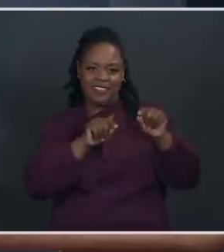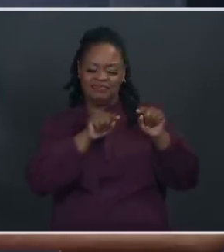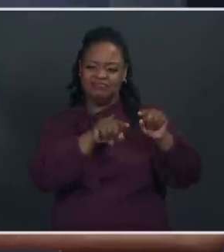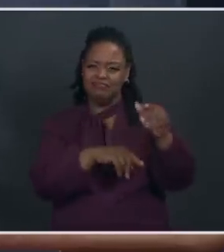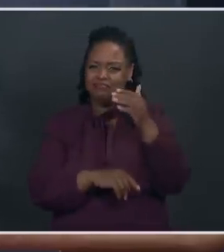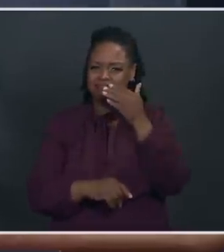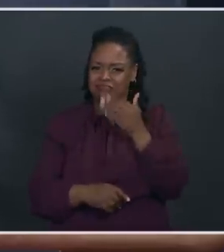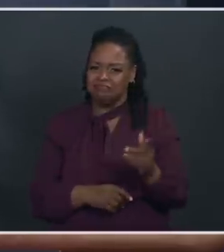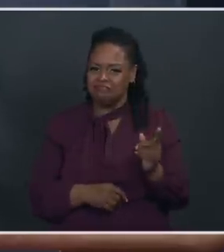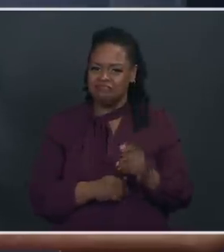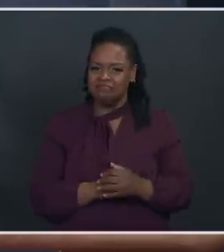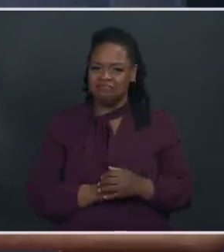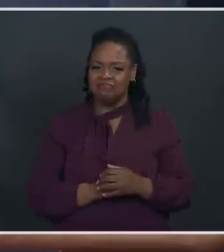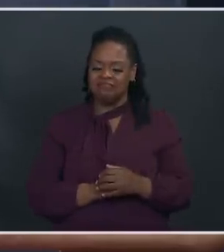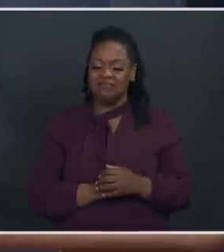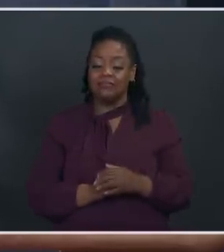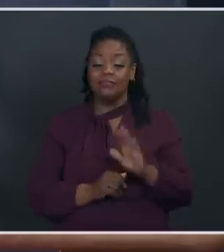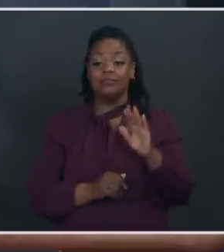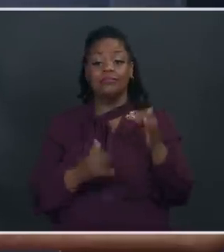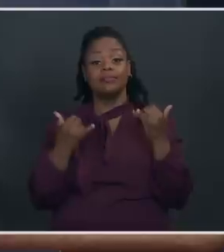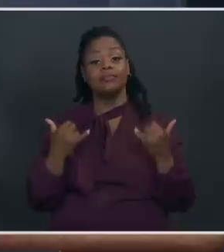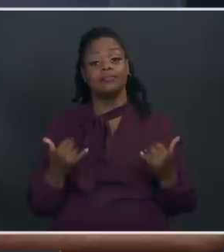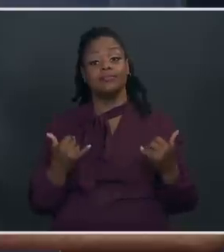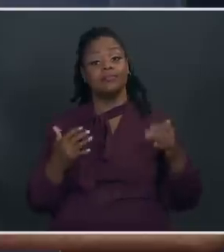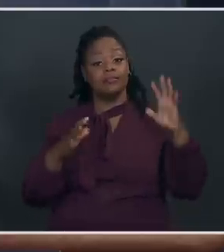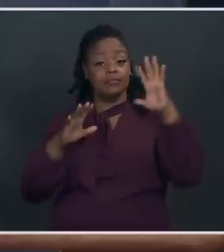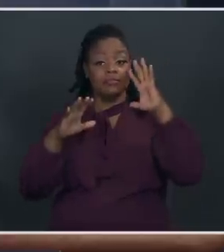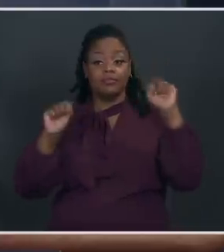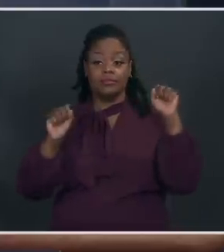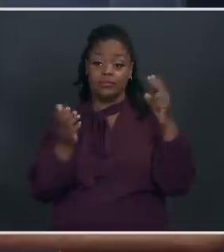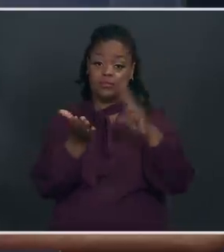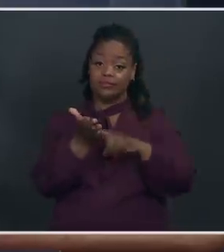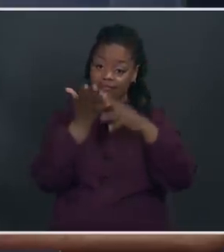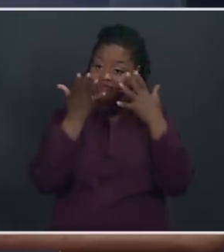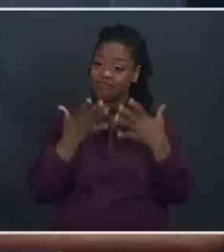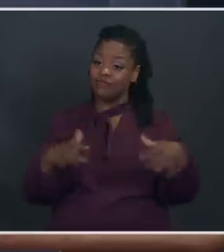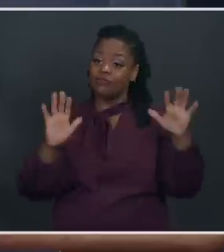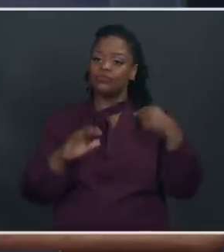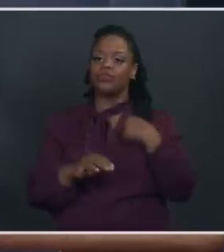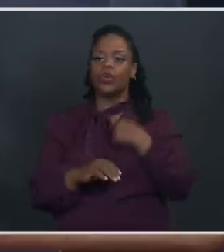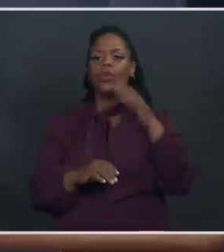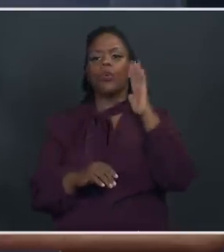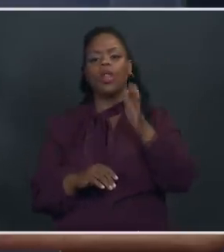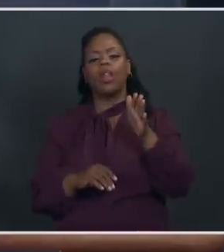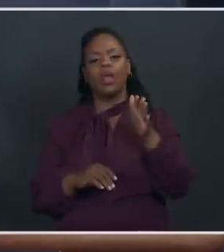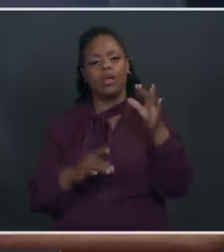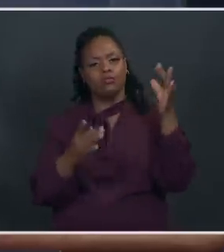"It is the policy of this administration that climate considerations shall be an essential element